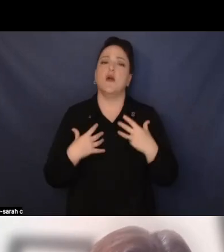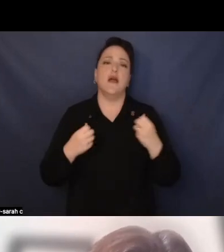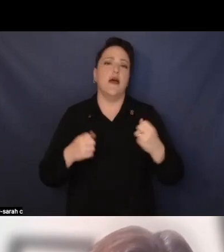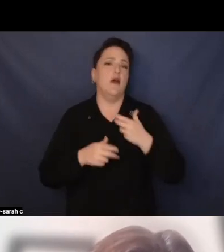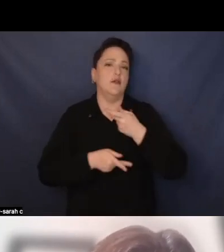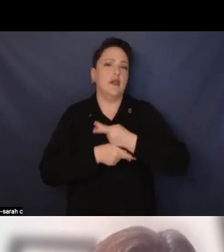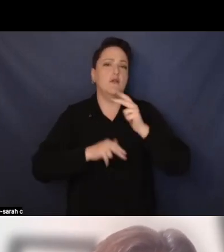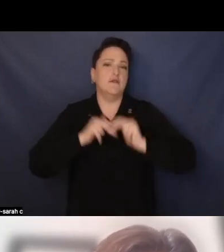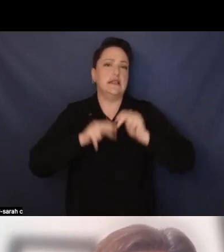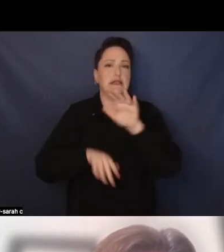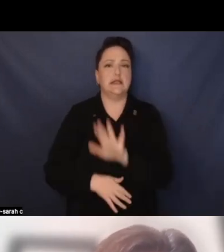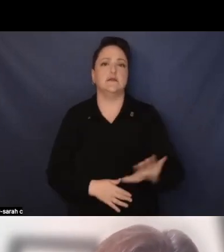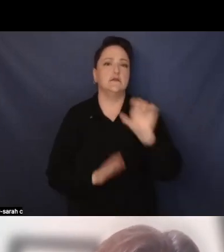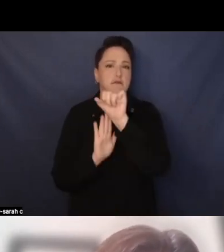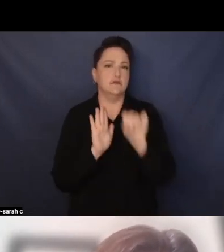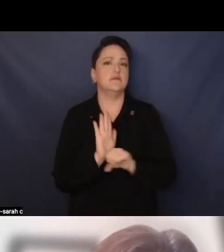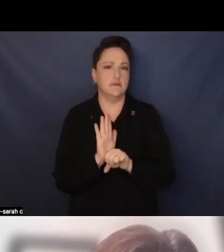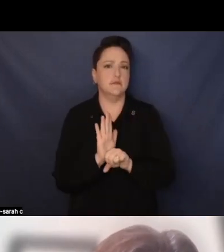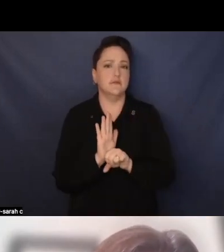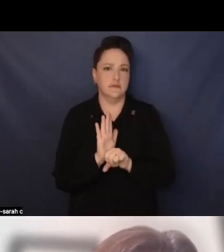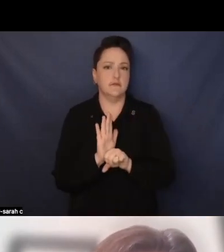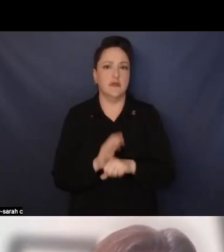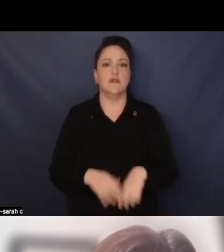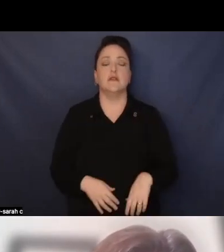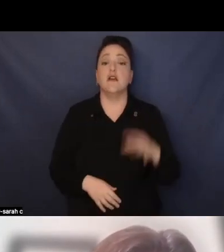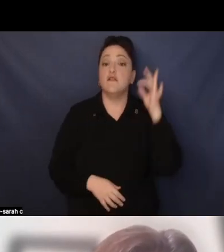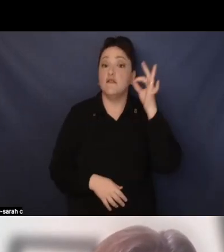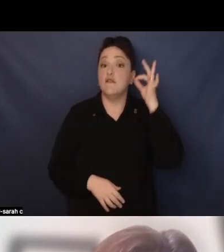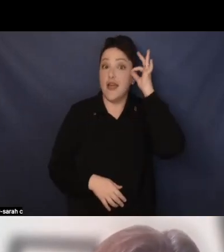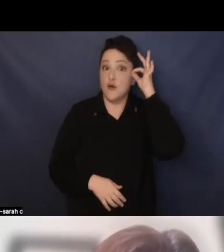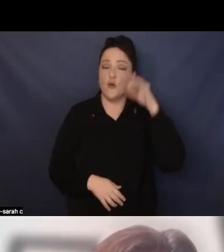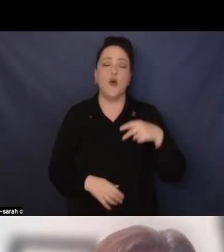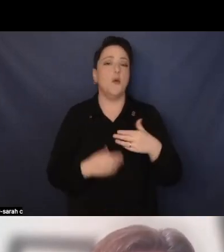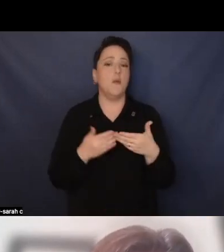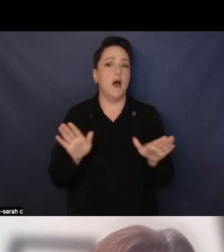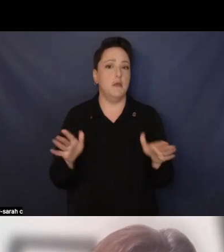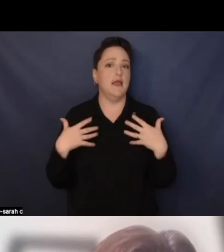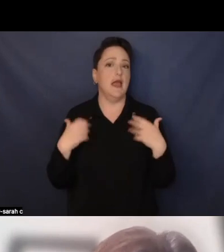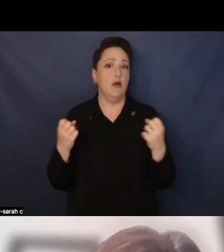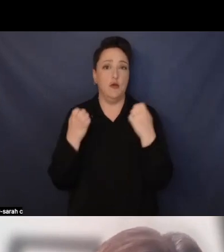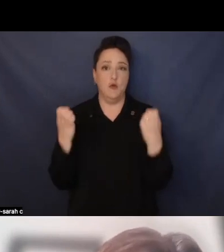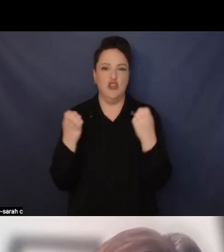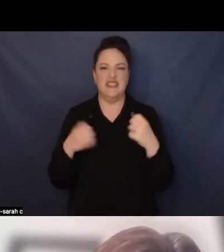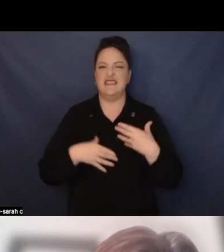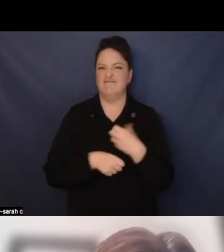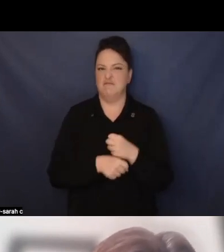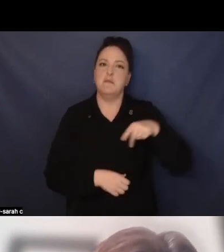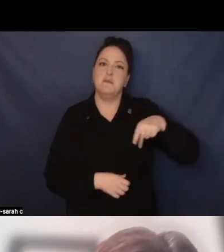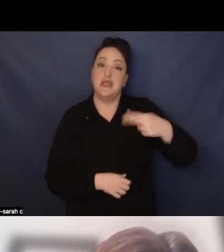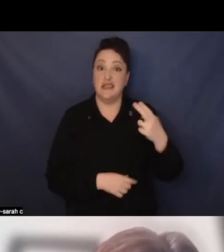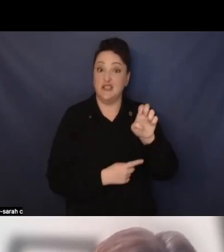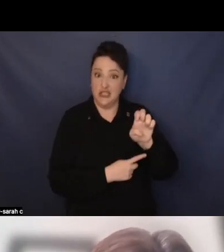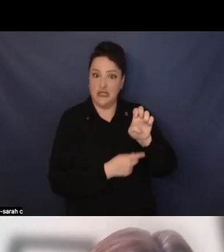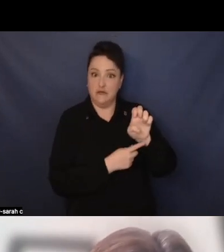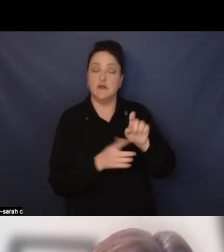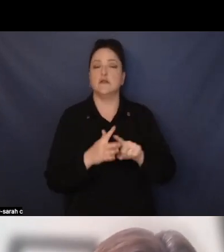Federal Public Health Emergency began January 31, 2020. We had a COVID state of emergency